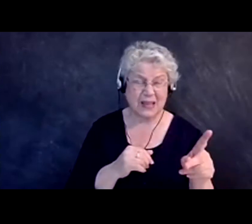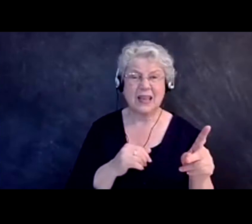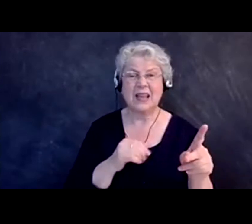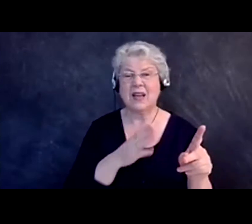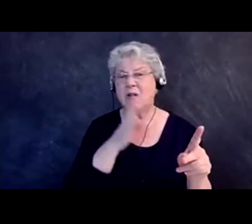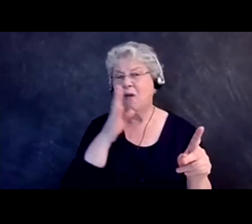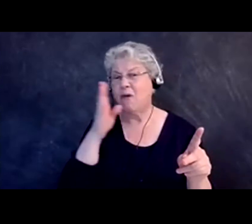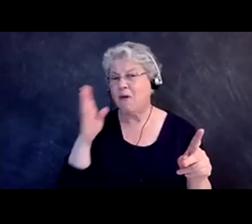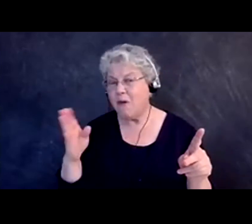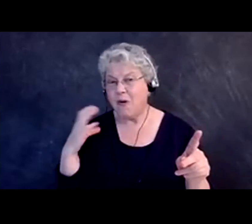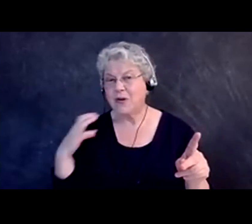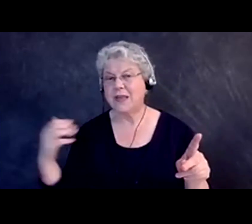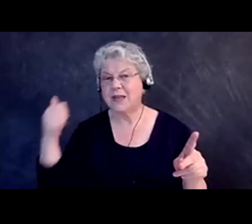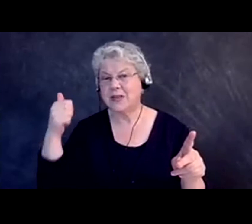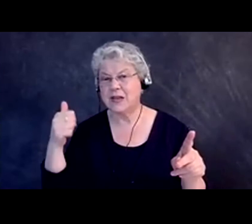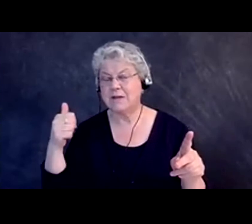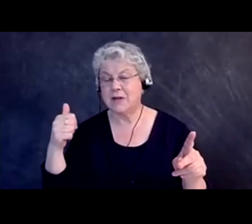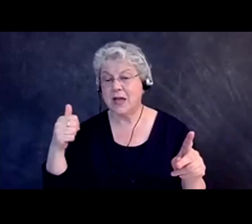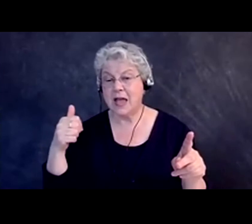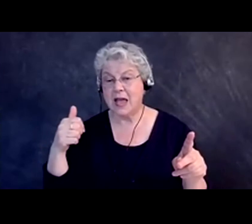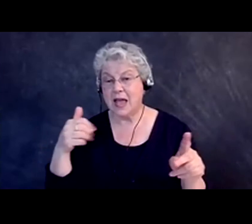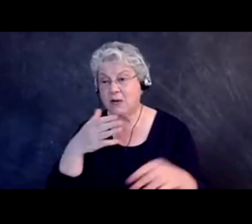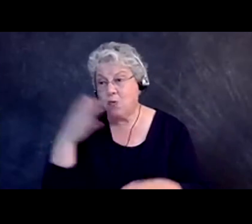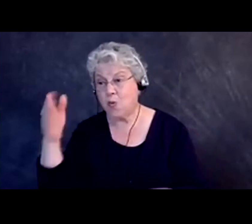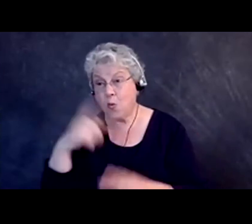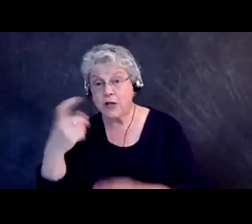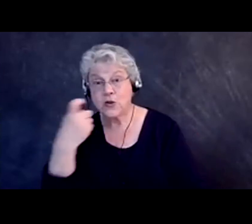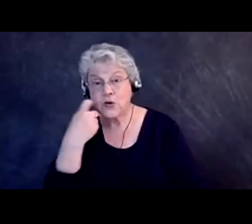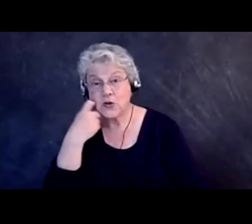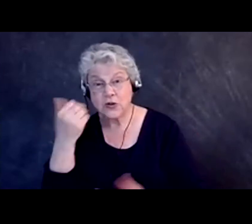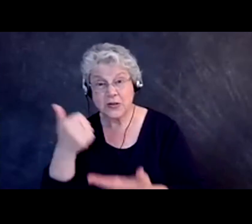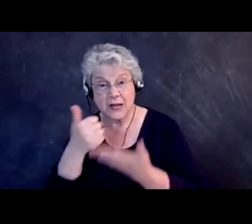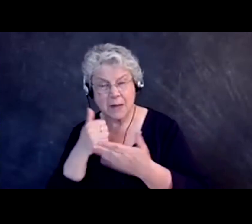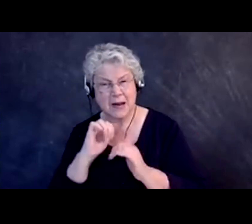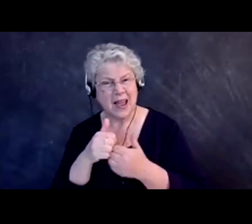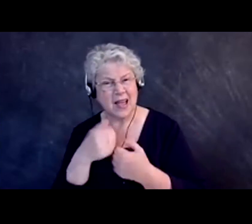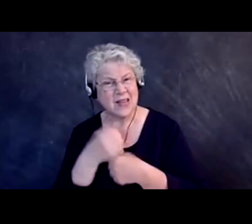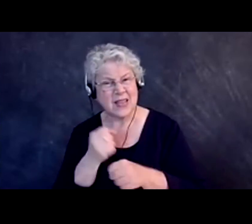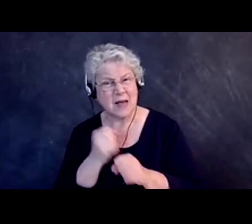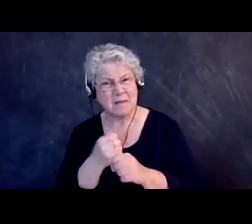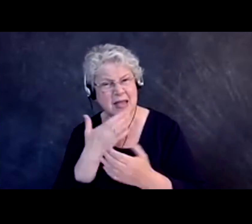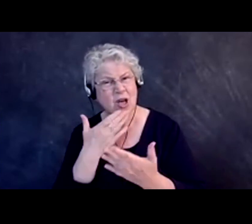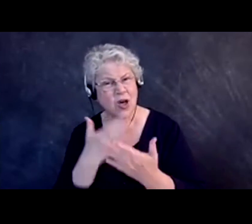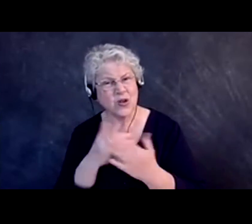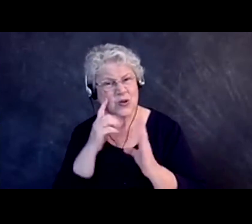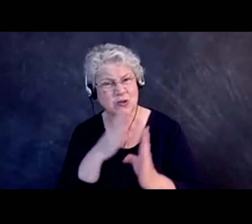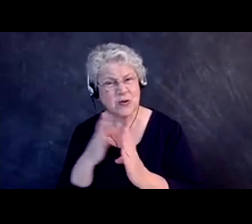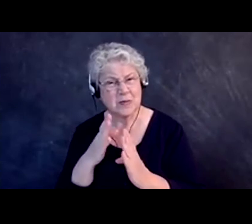you've just shared with us and how that's even going to make a good strategic plan going forward.